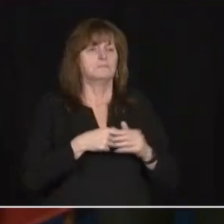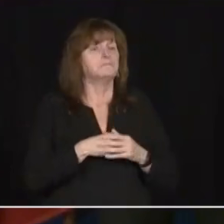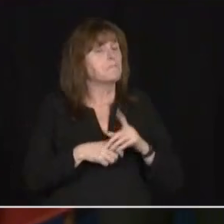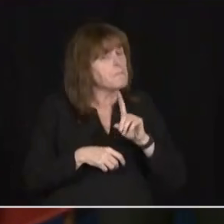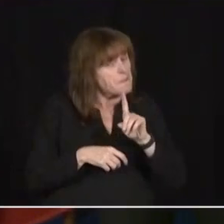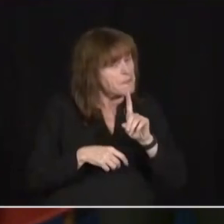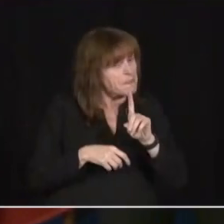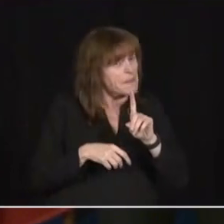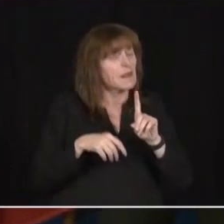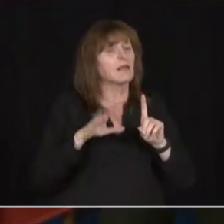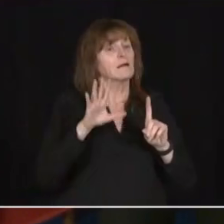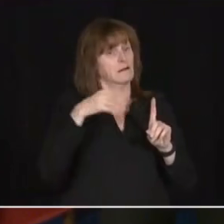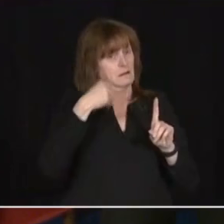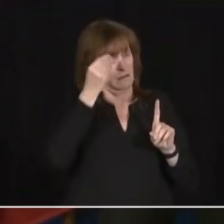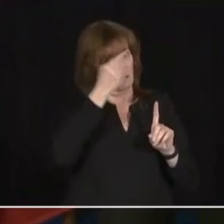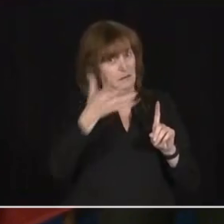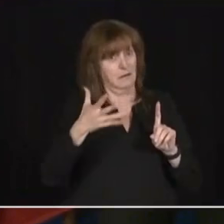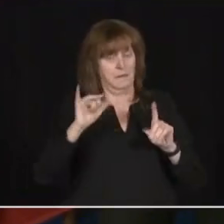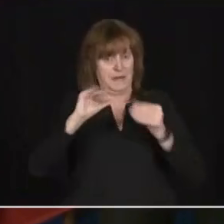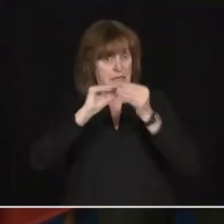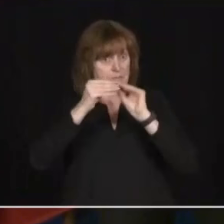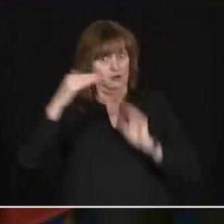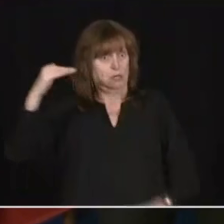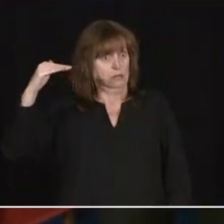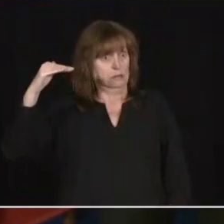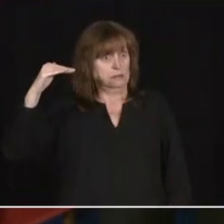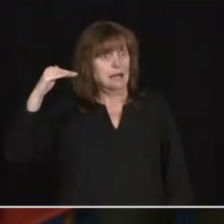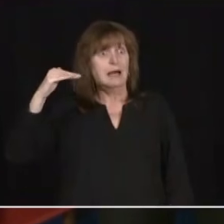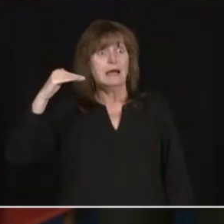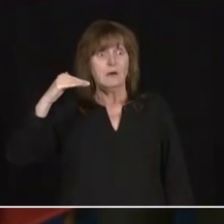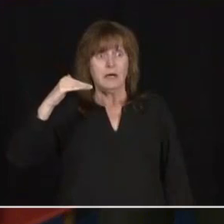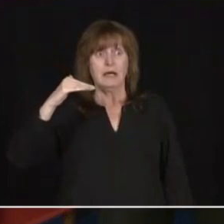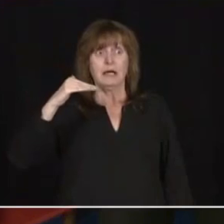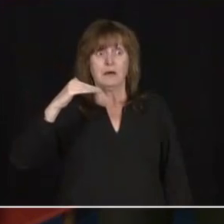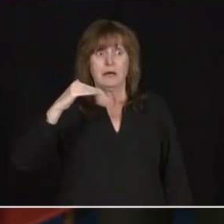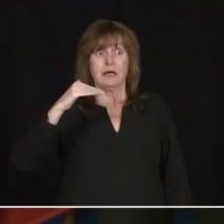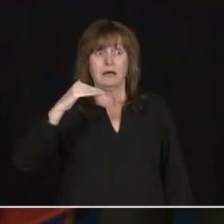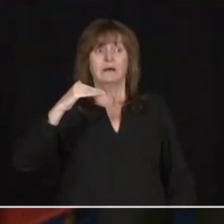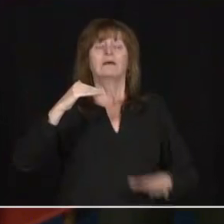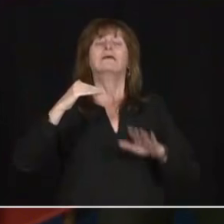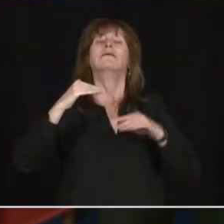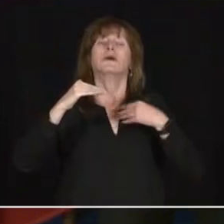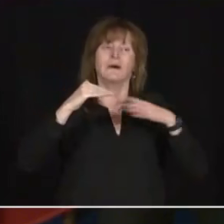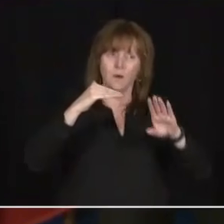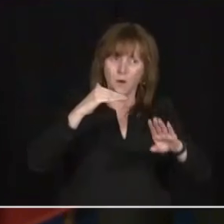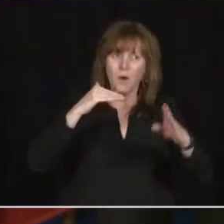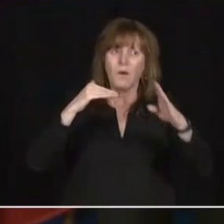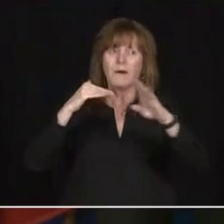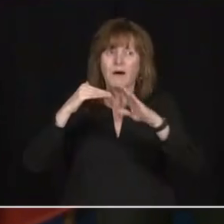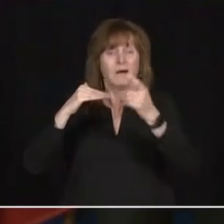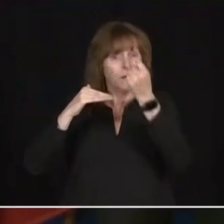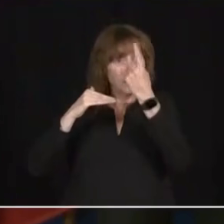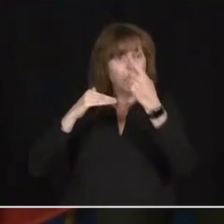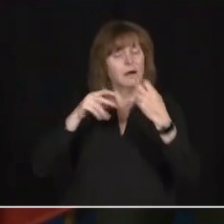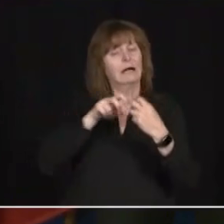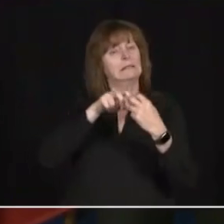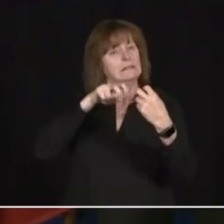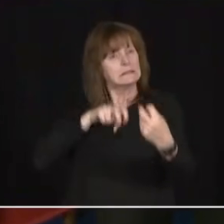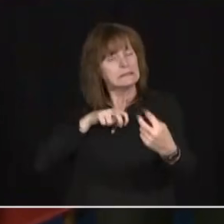putting these lists together but as quickly as these numbers come down we're going to be able to open up and practice social